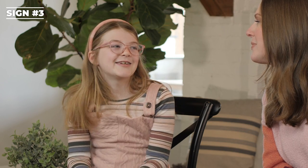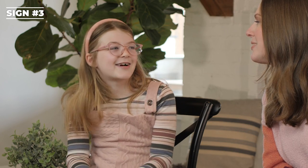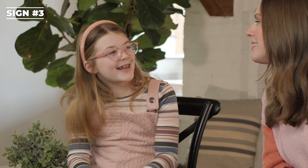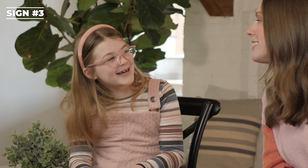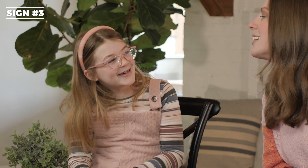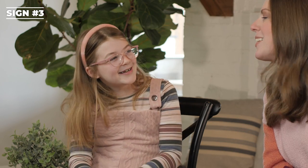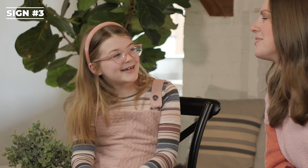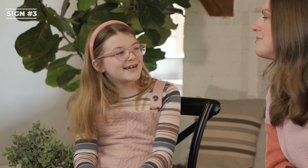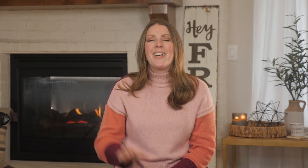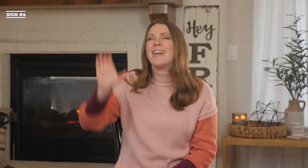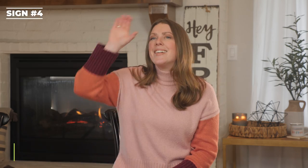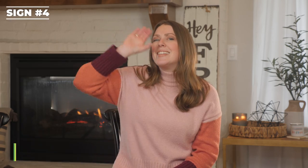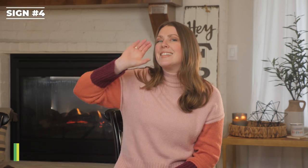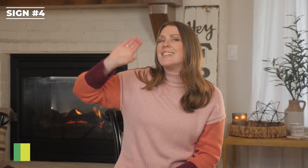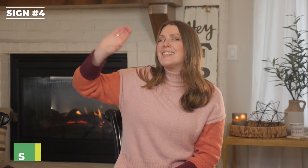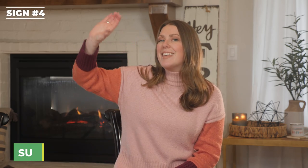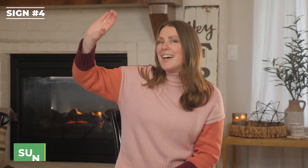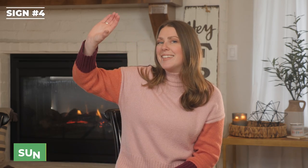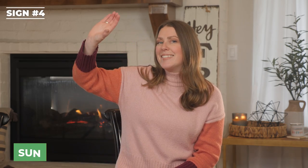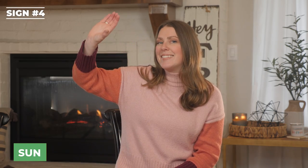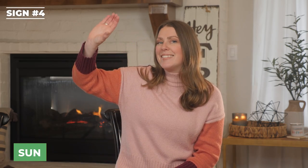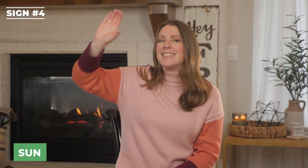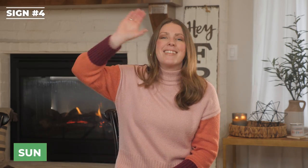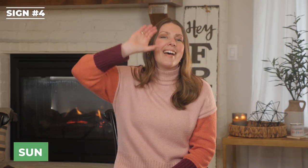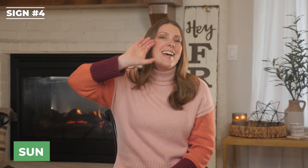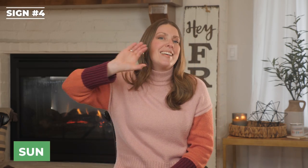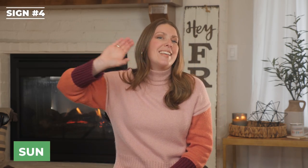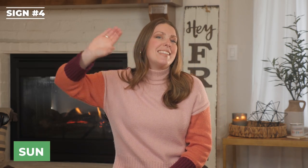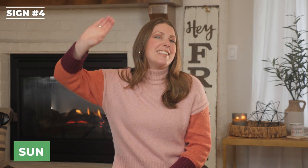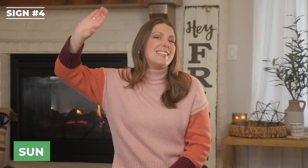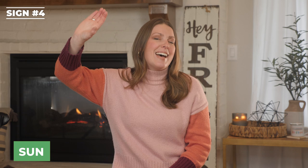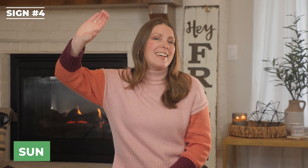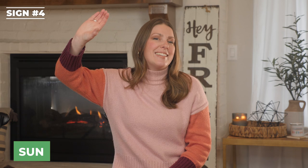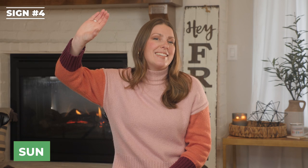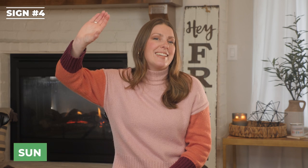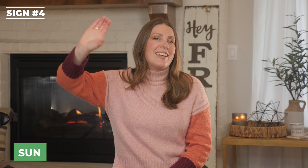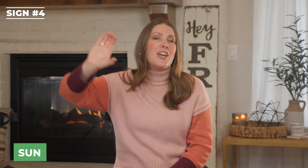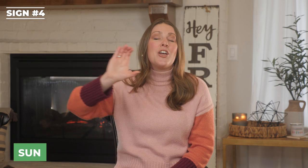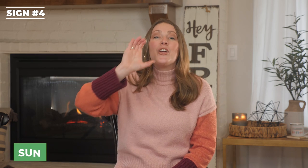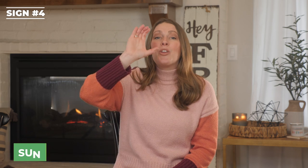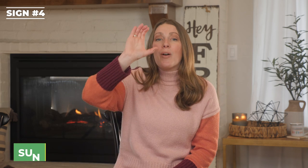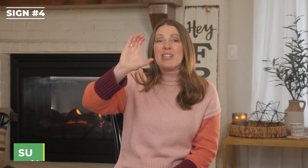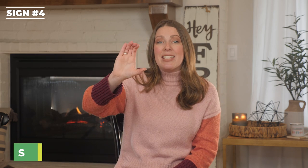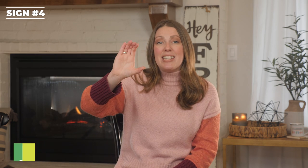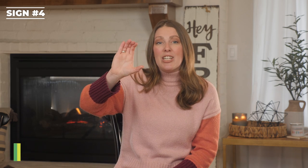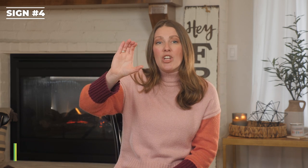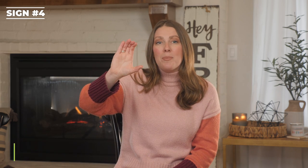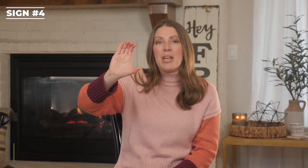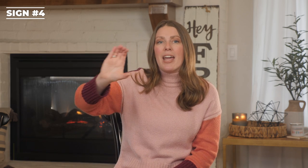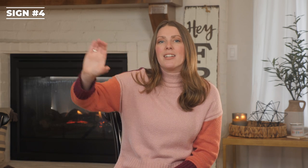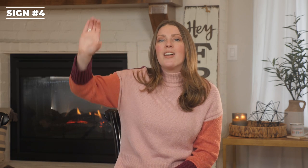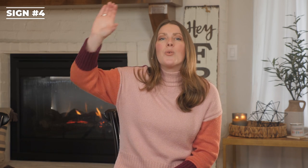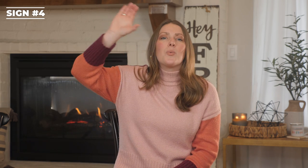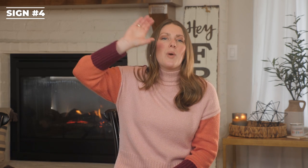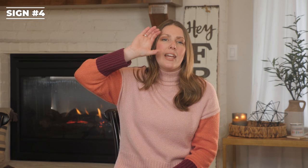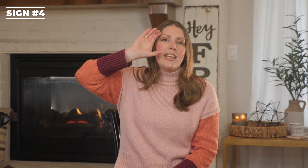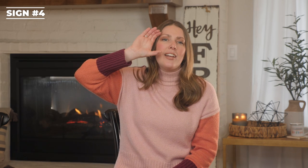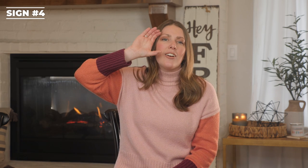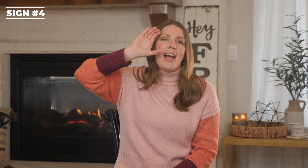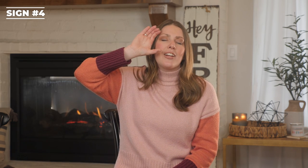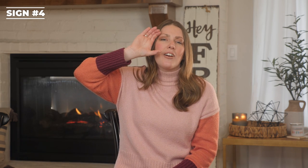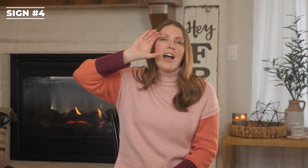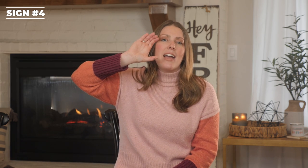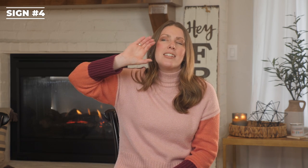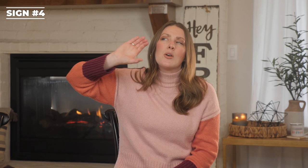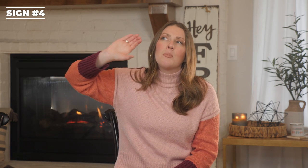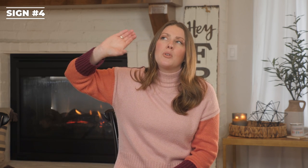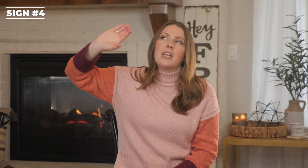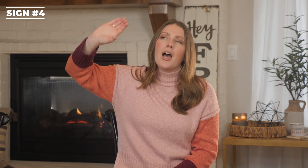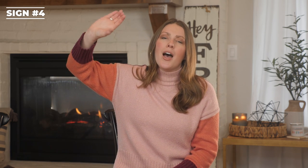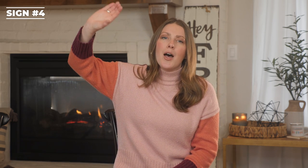Chocolate. Yeah. 'Sun, sun' you have a C-shaped hand right here at your eyes pulling up